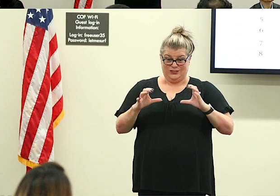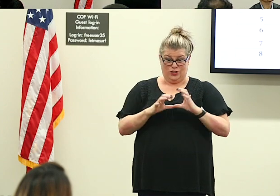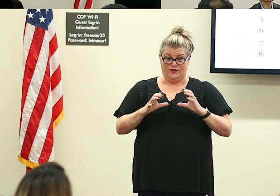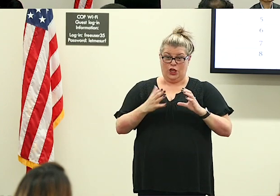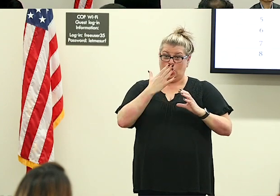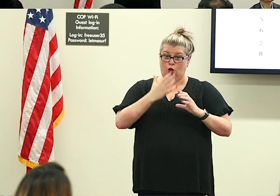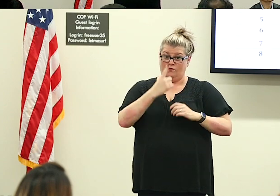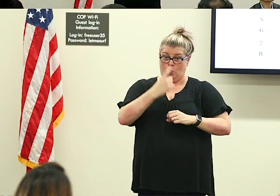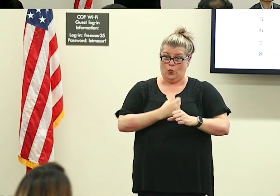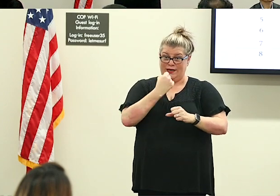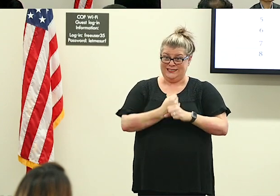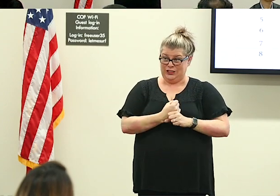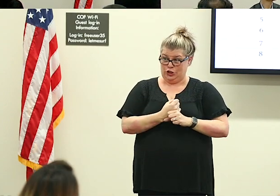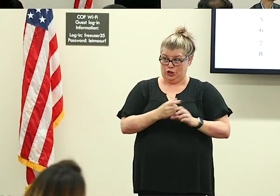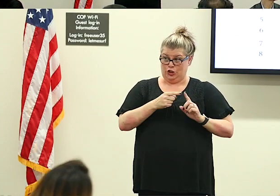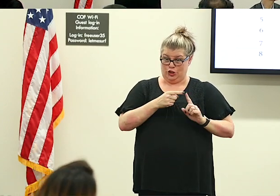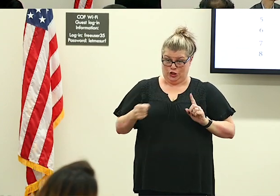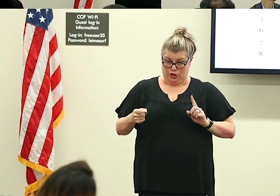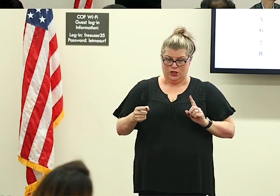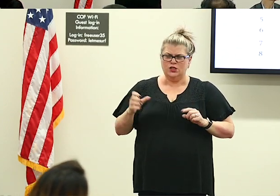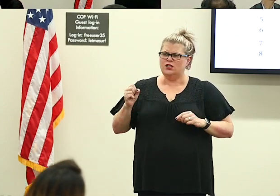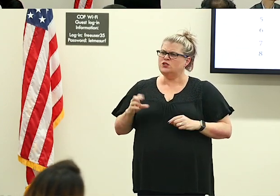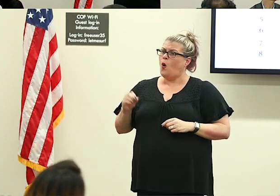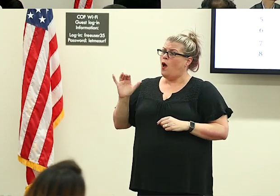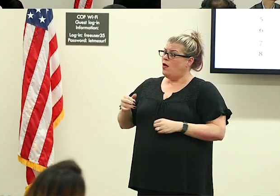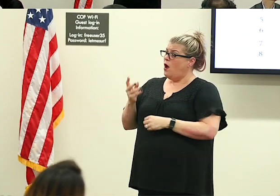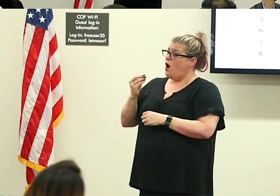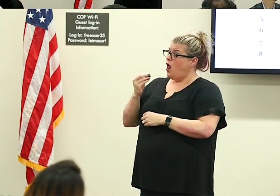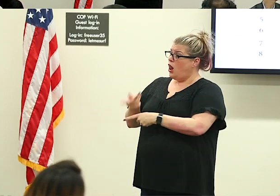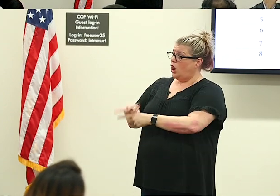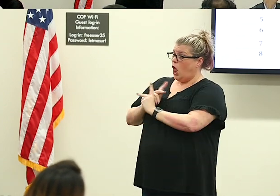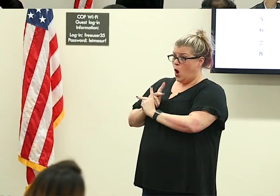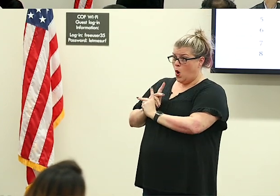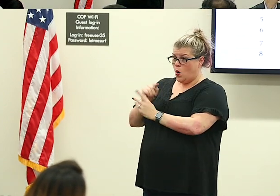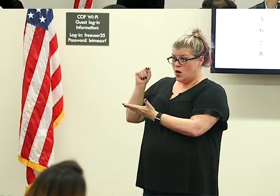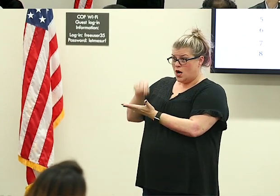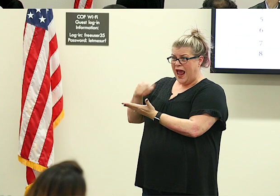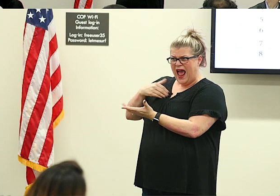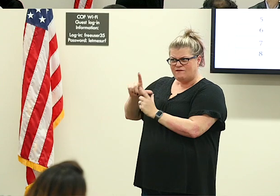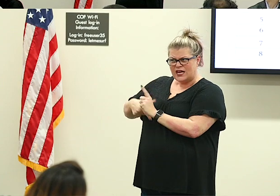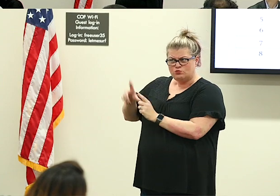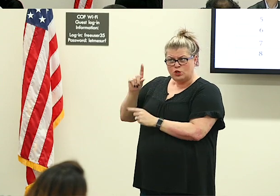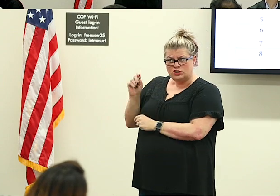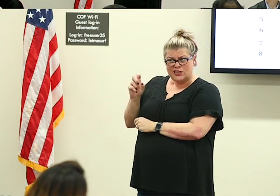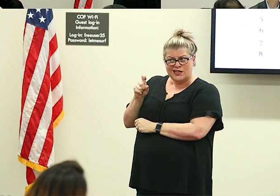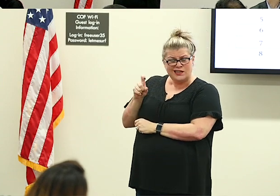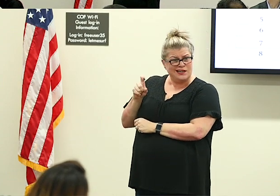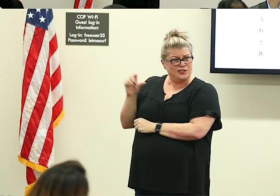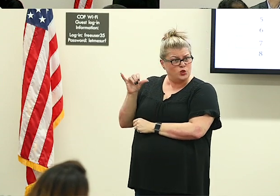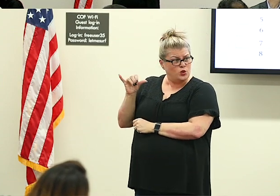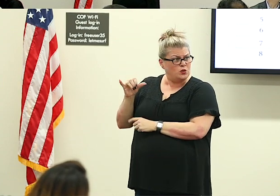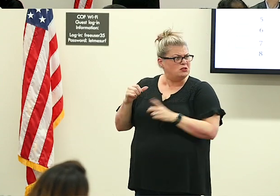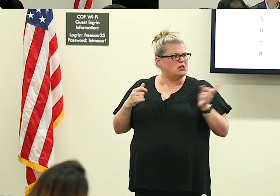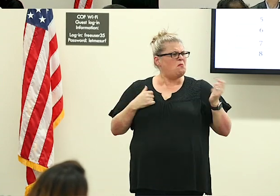Um, I think the lender would decide if there's an expiration on that. But no, I don't...